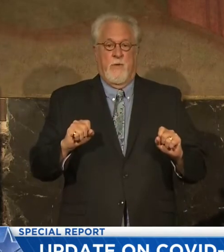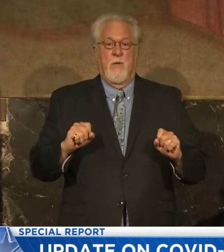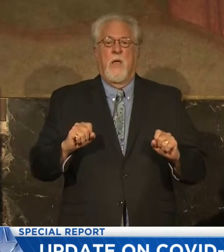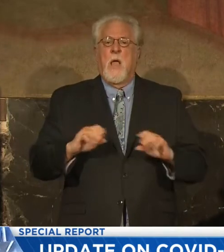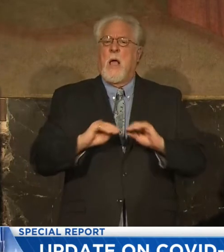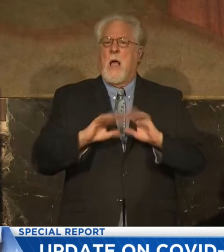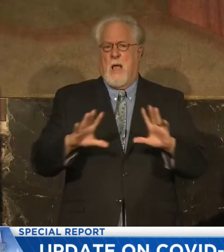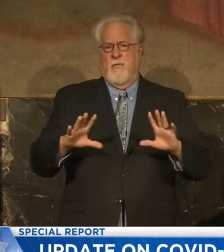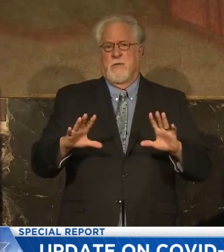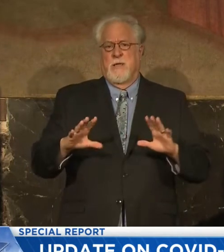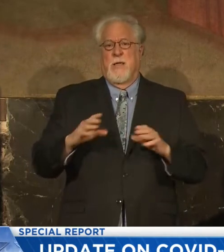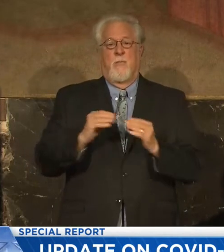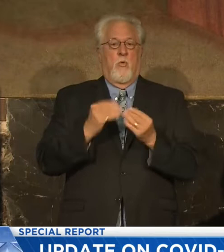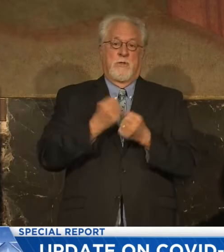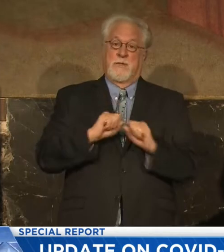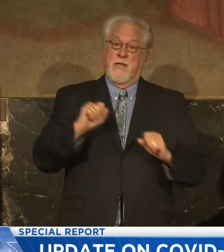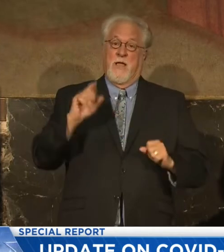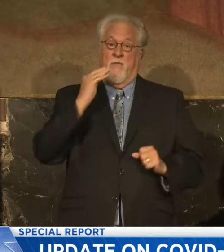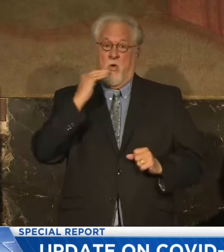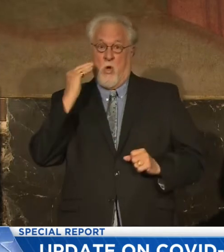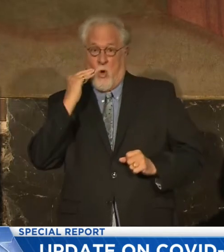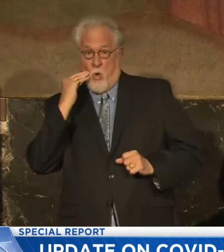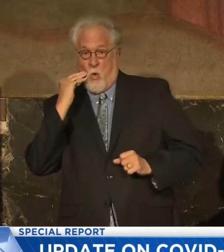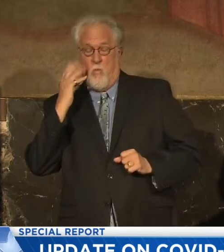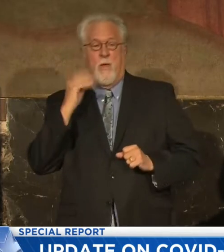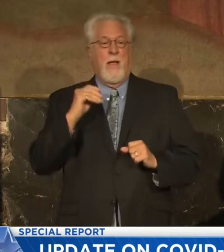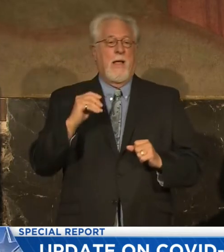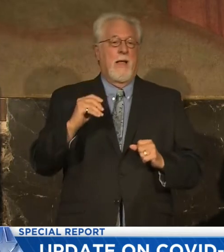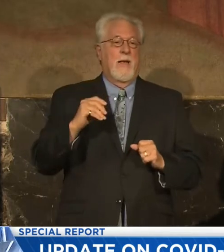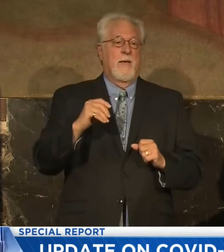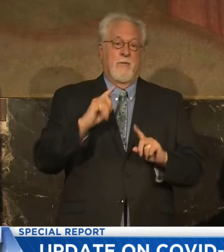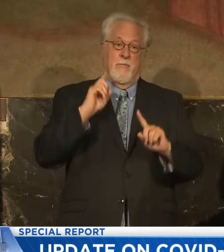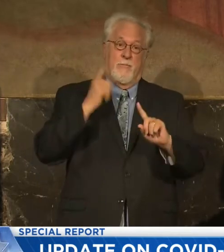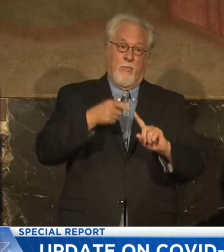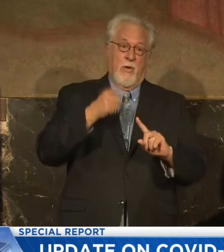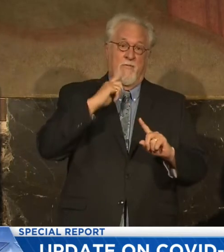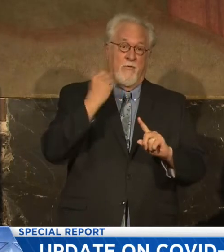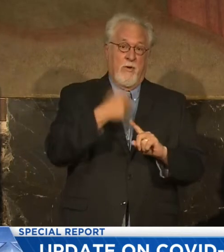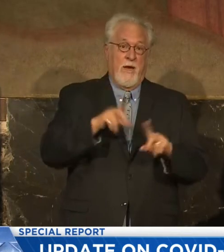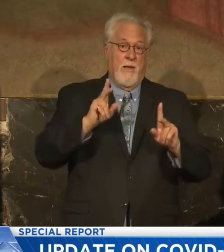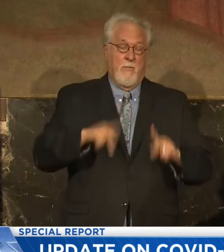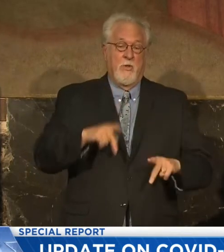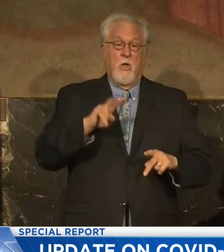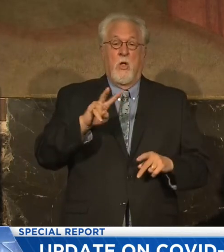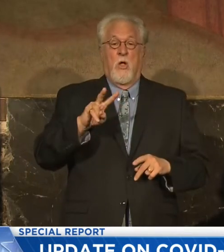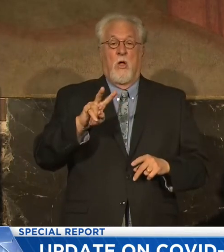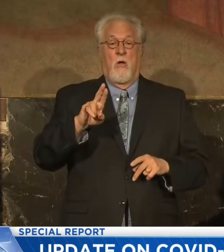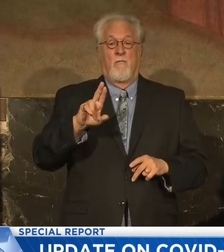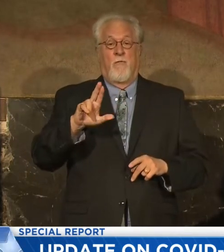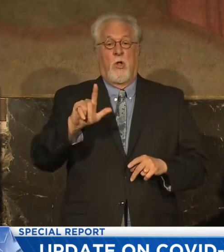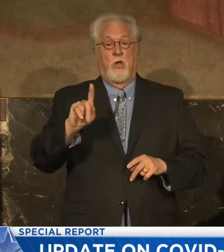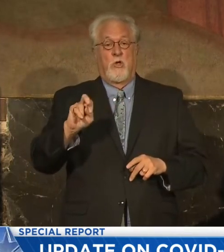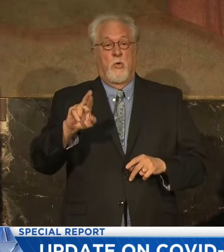OPERATE, BOTH INSIDE AT 25% WITH SOCIAL DISTANCING AND OUTSIDE WITH SOCIAL DISTANCING, IT IS SAFE.